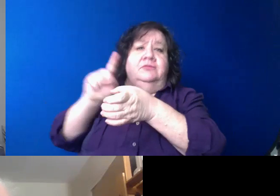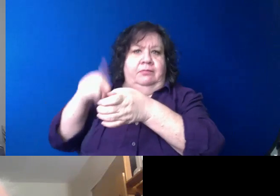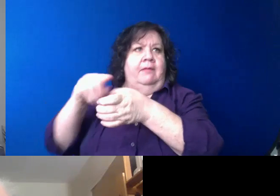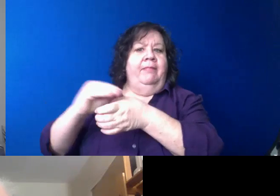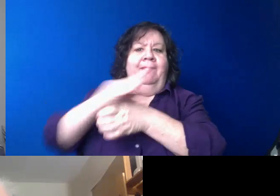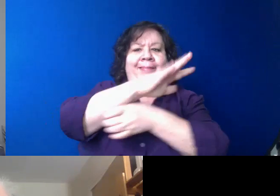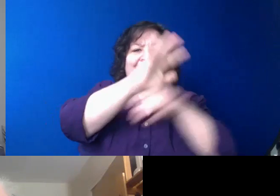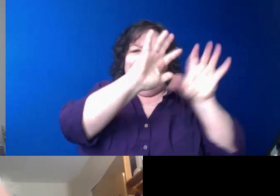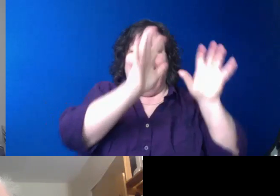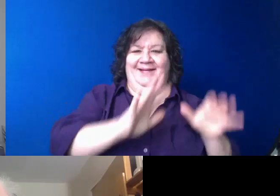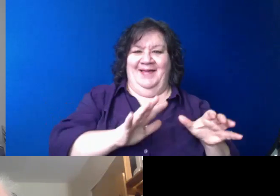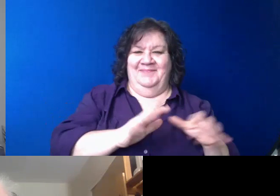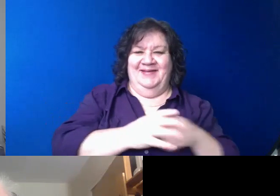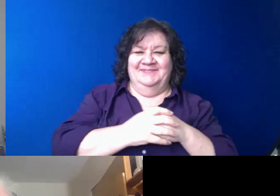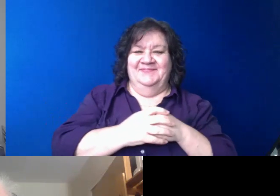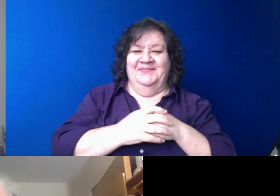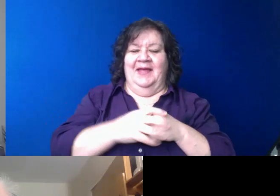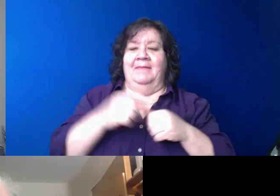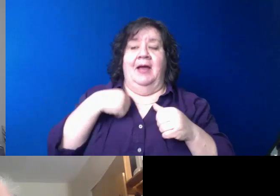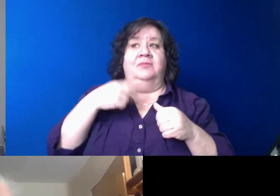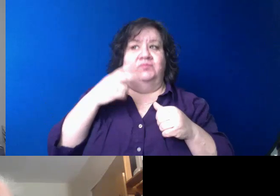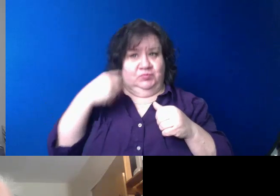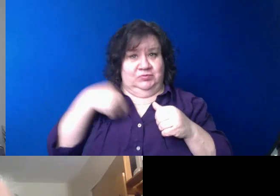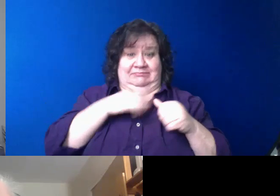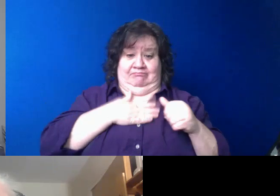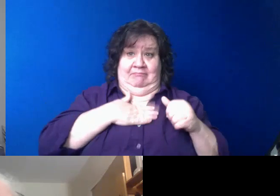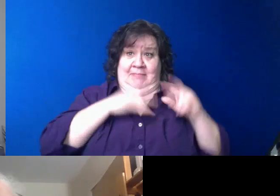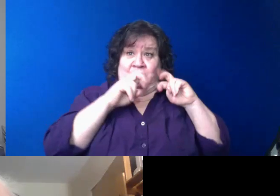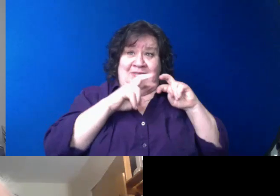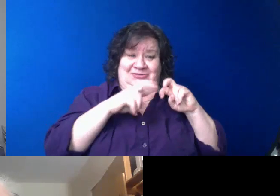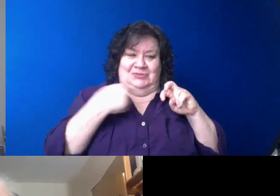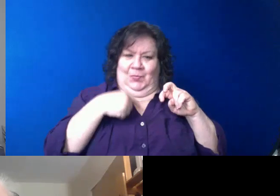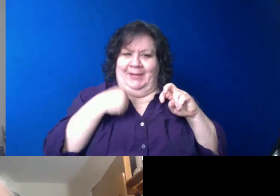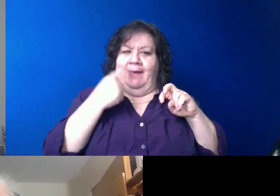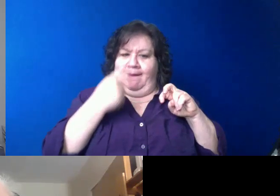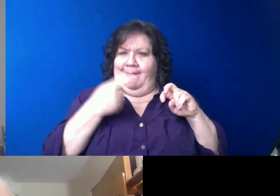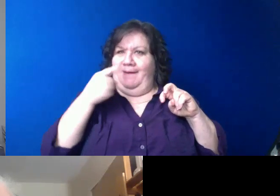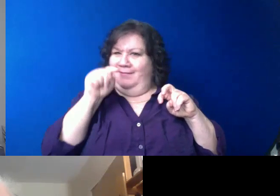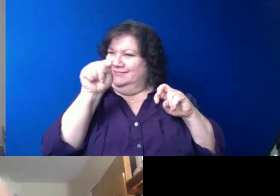all of the various different processes that have been going on in terms of the global level um you